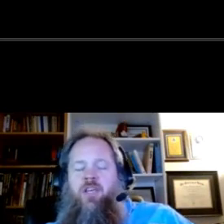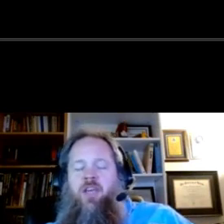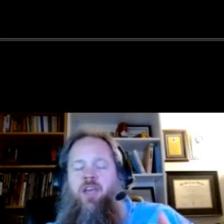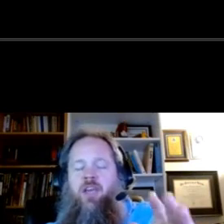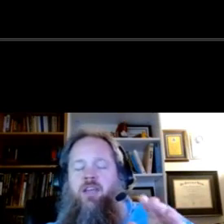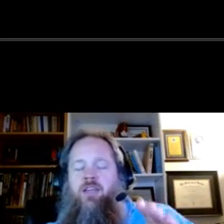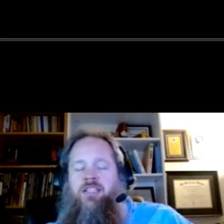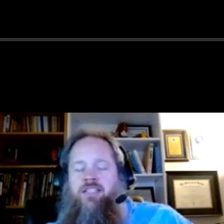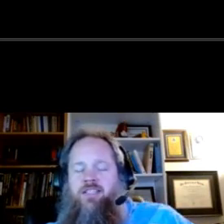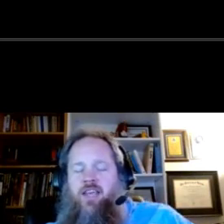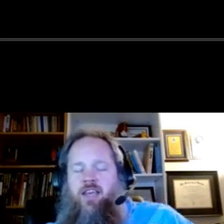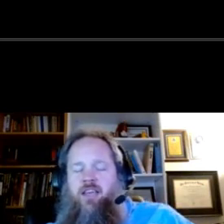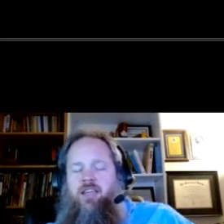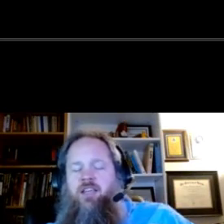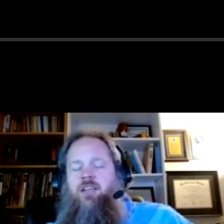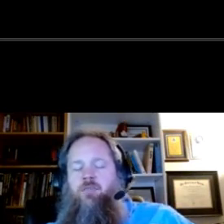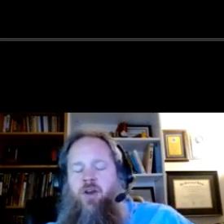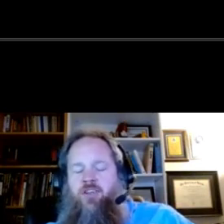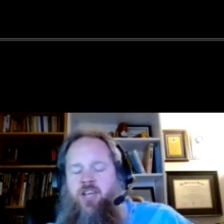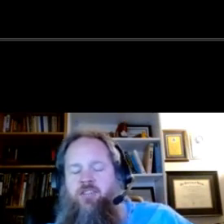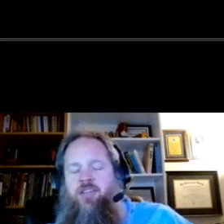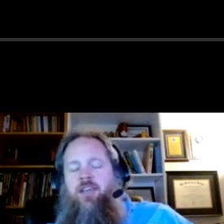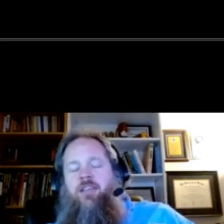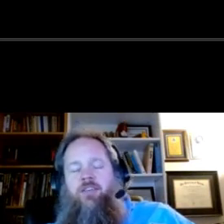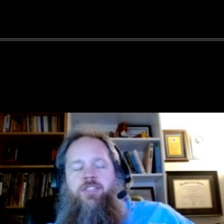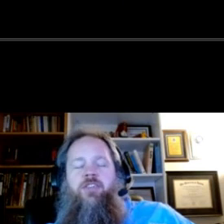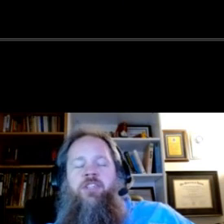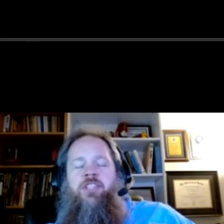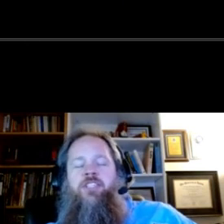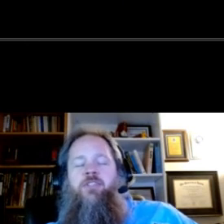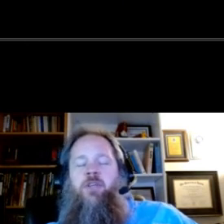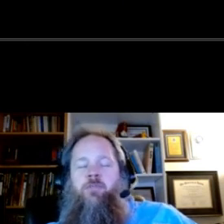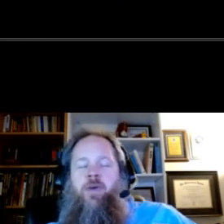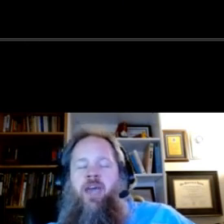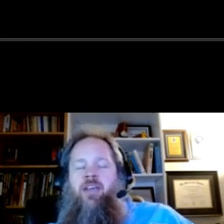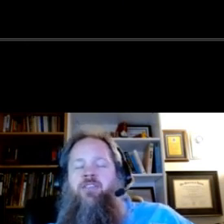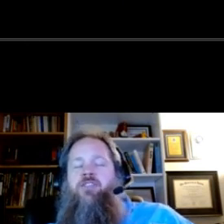doing a design project, there still needs to be a path to